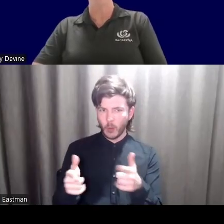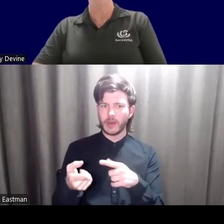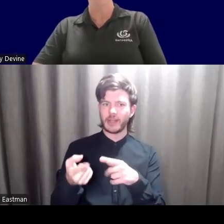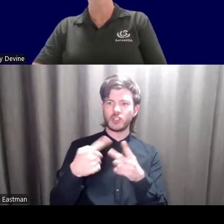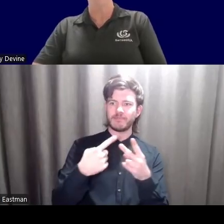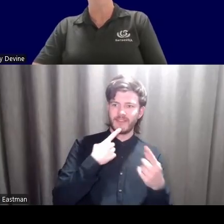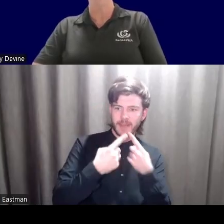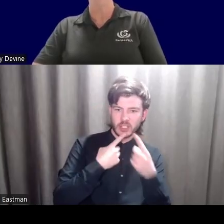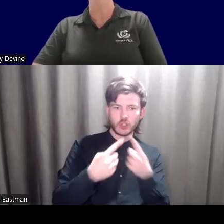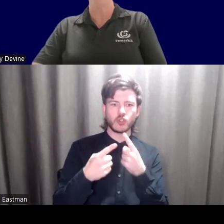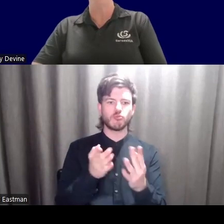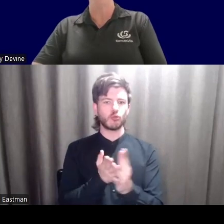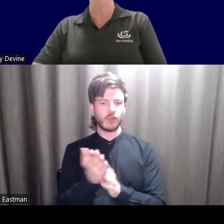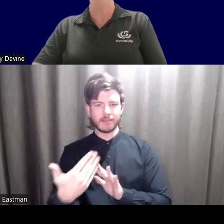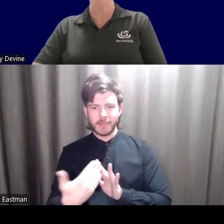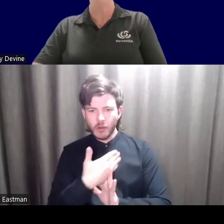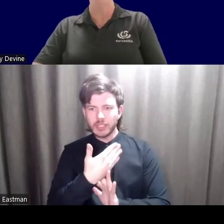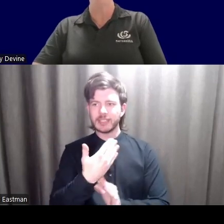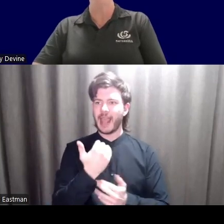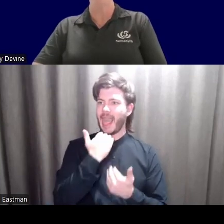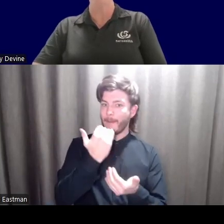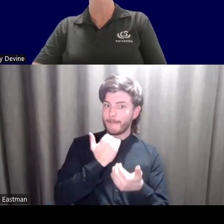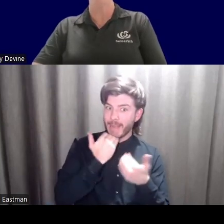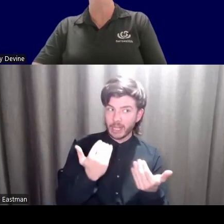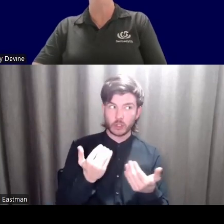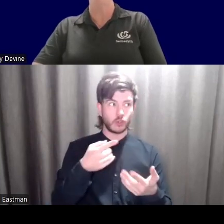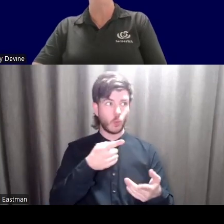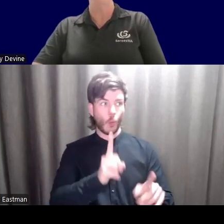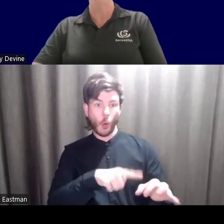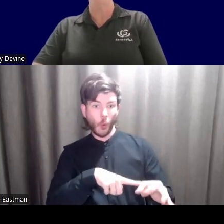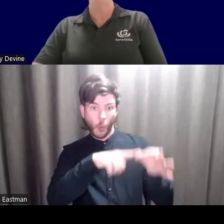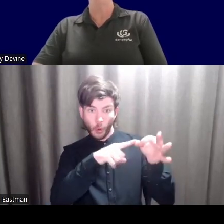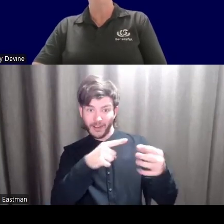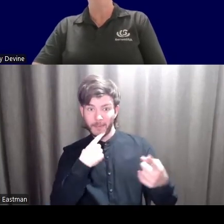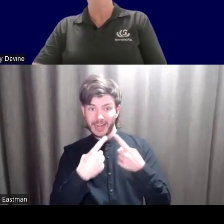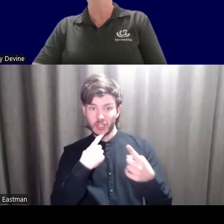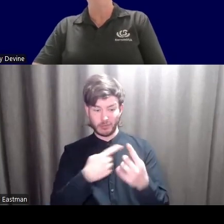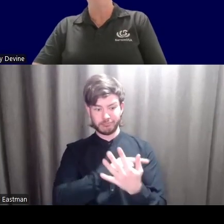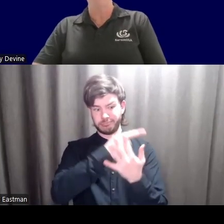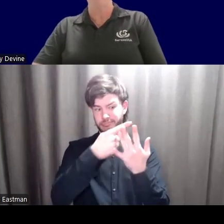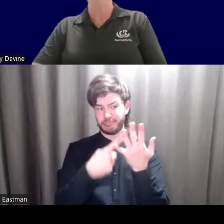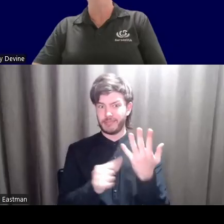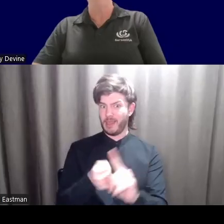quality provided can impact their perception on their world, their independent living skills,